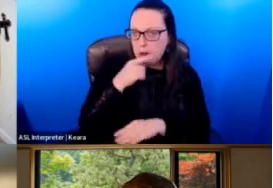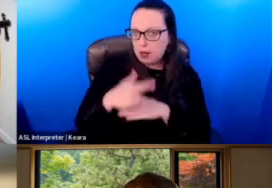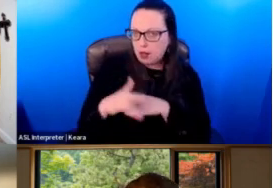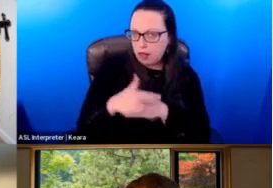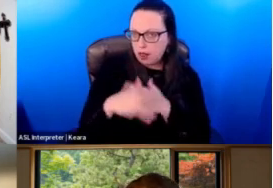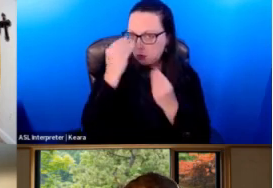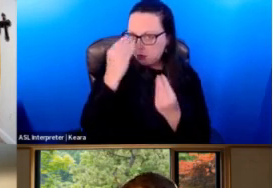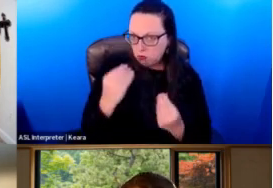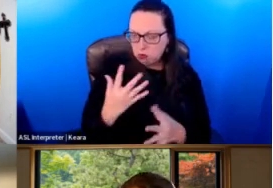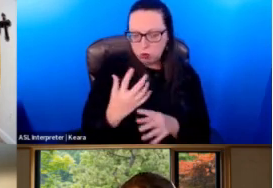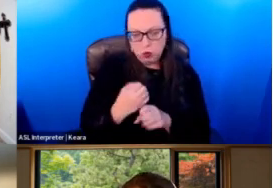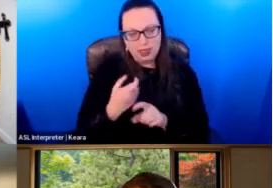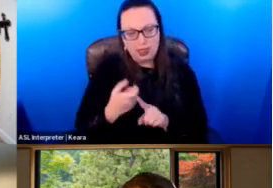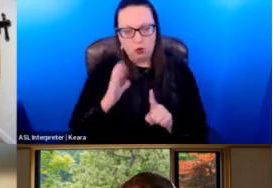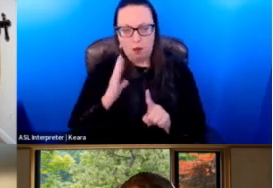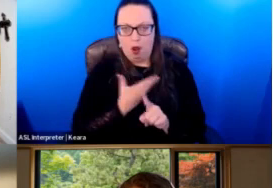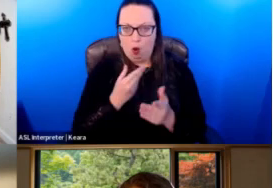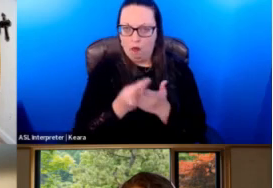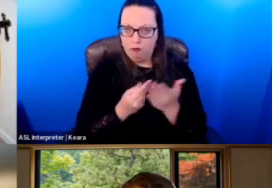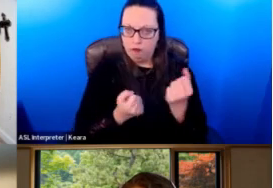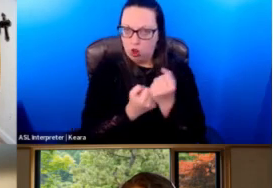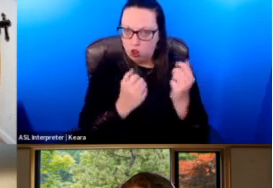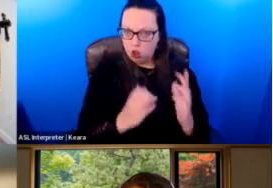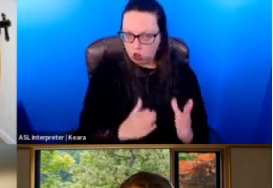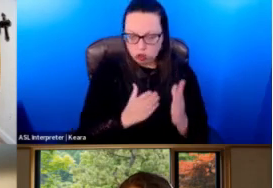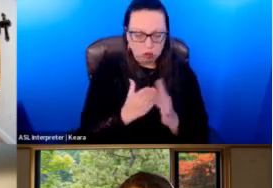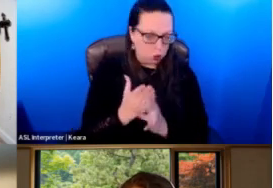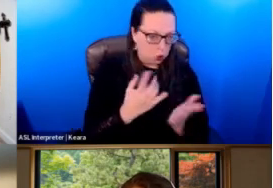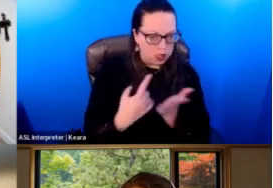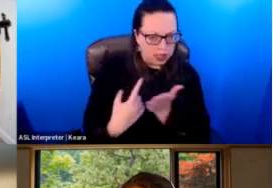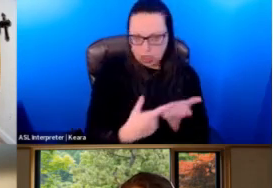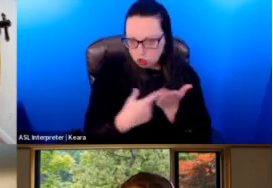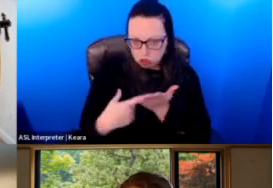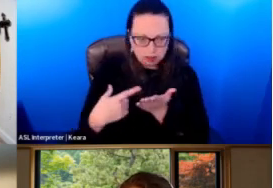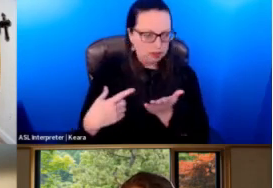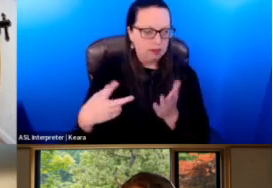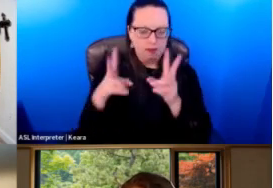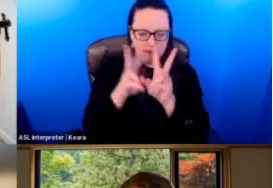shared here, the link, the specific Appendix for traumatic brain injury state partnership